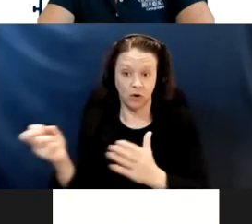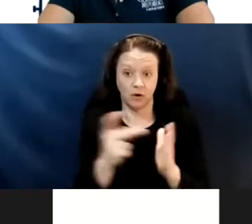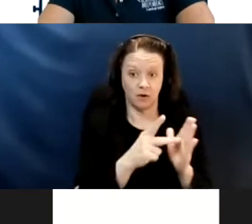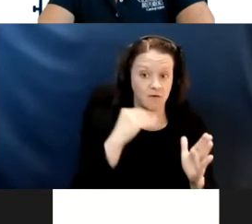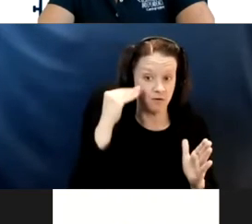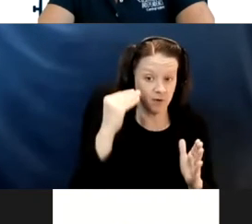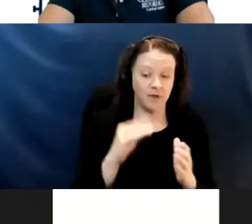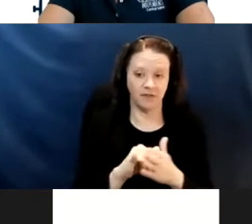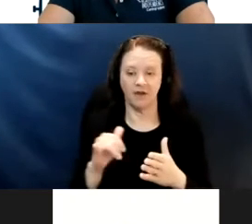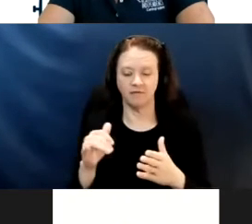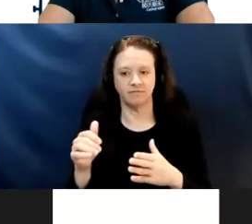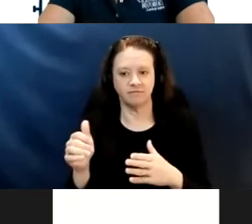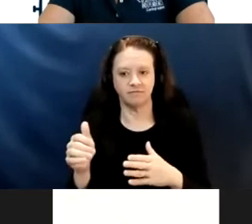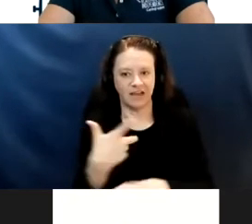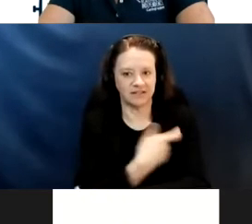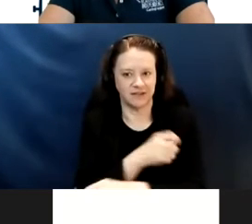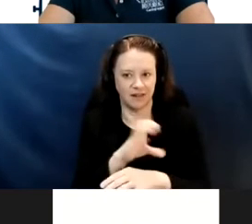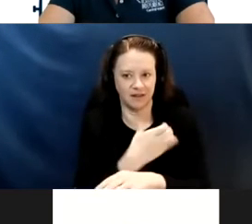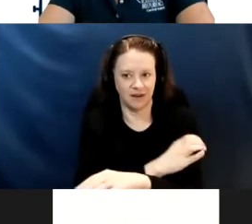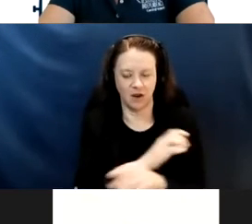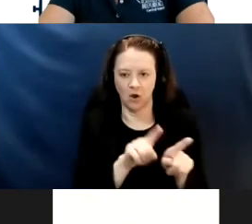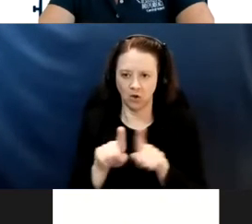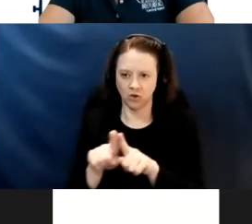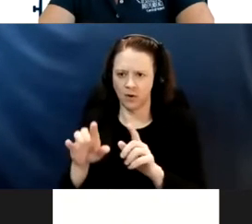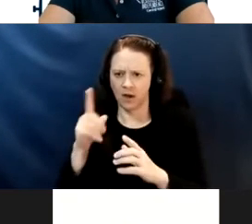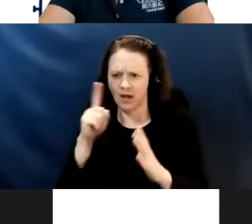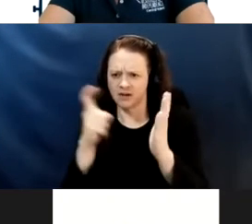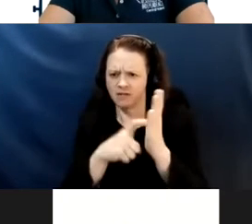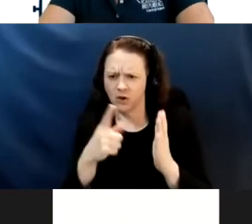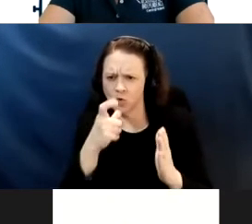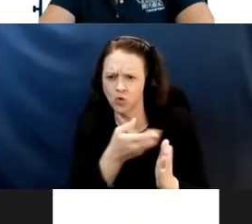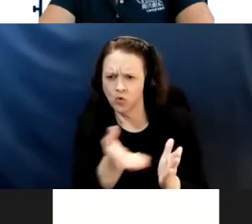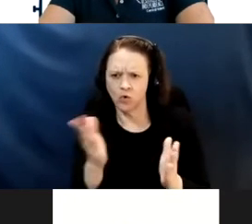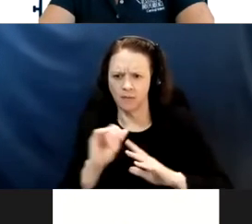Identifying those people who might need in-home vaccination and assisting the arrangement